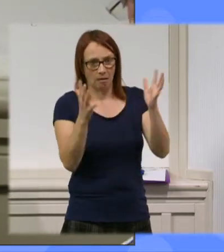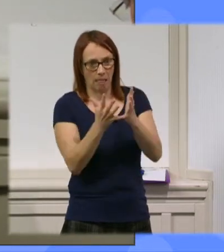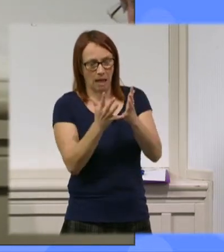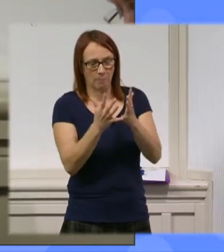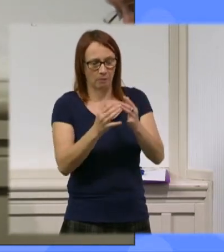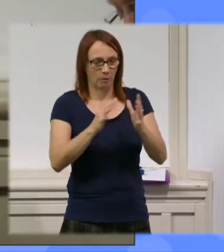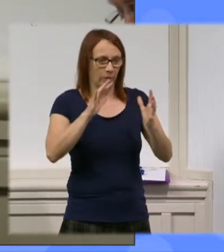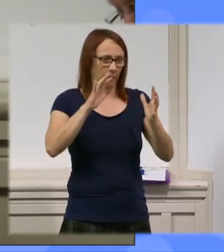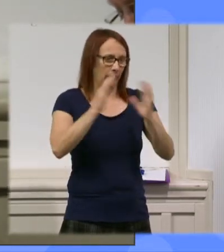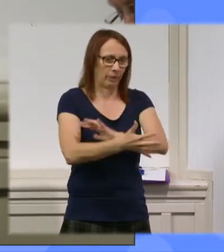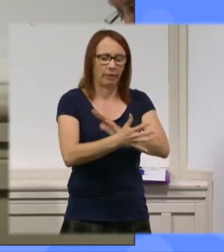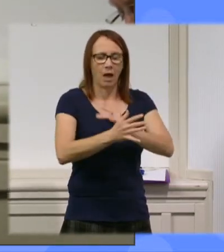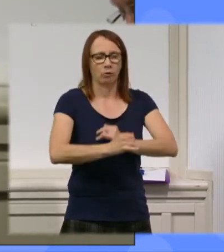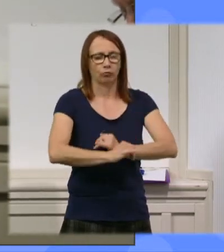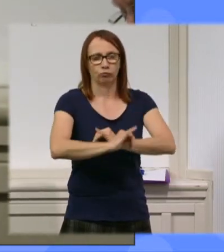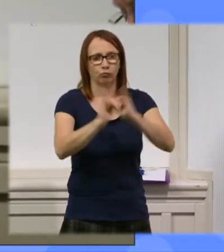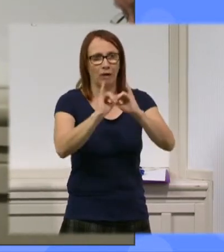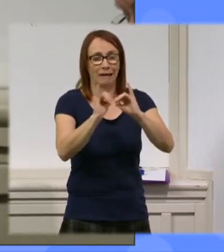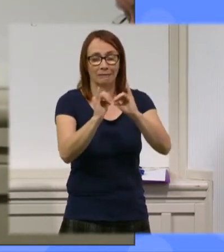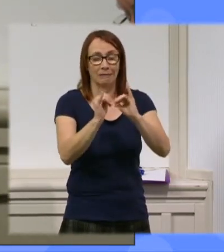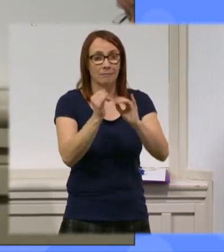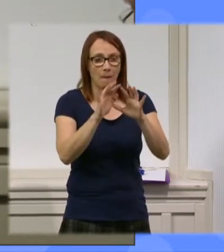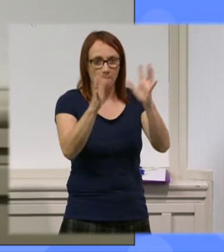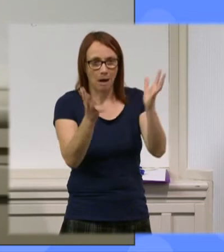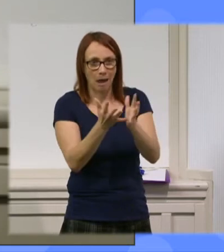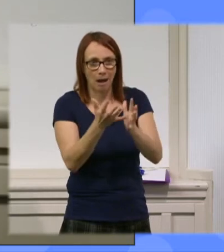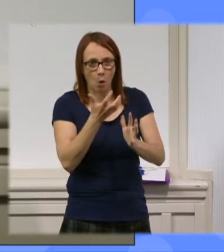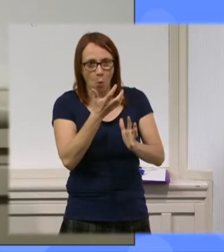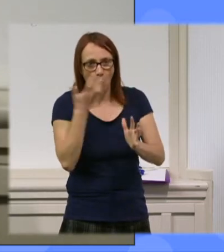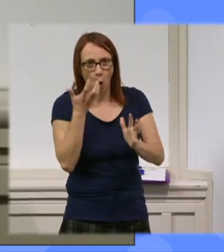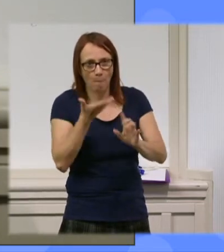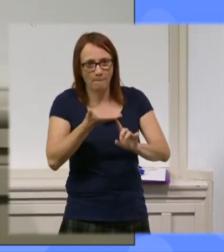a situation where the rate of warming of our planet is at the rate we're going is